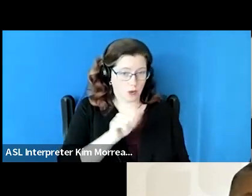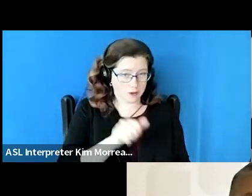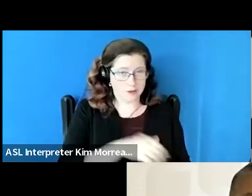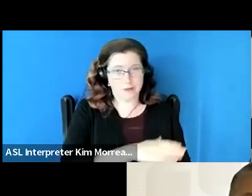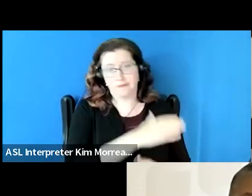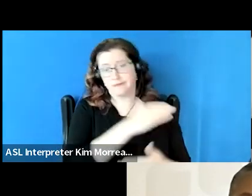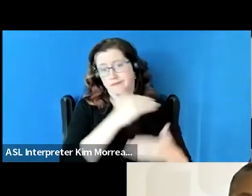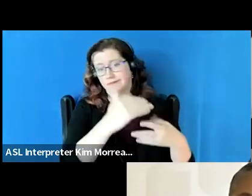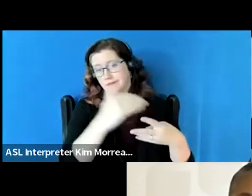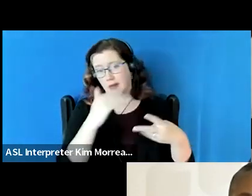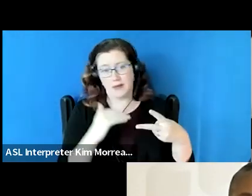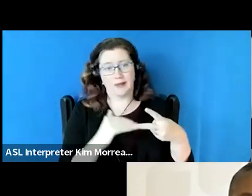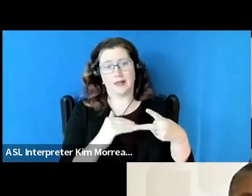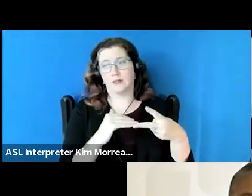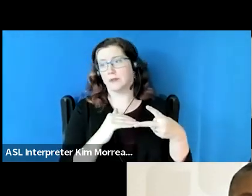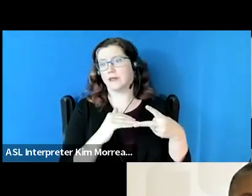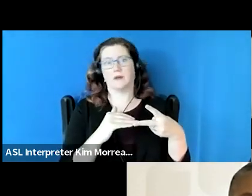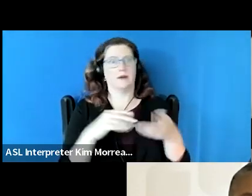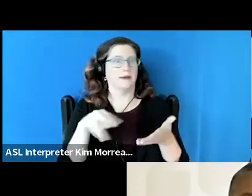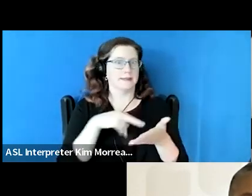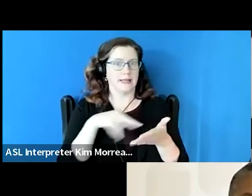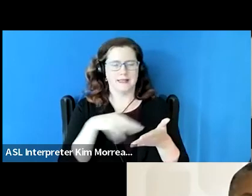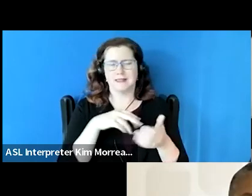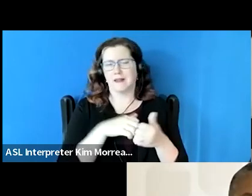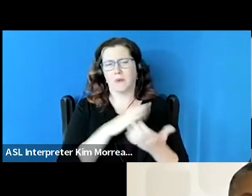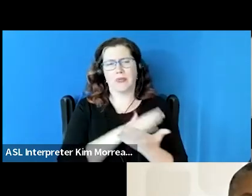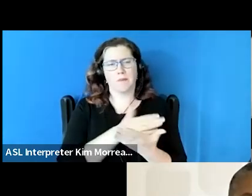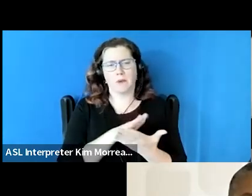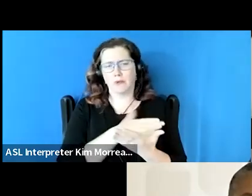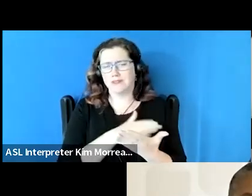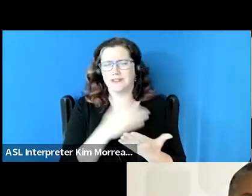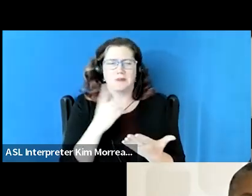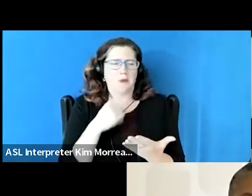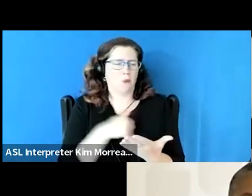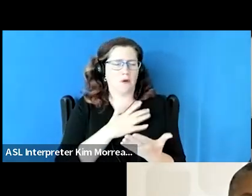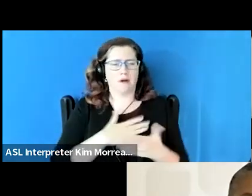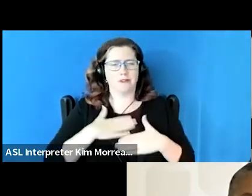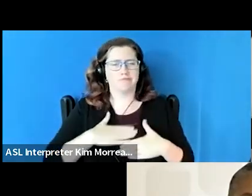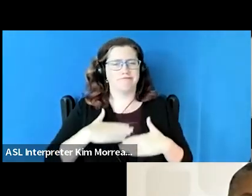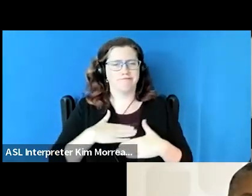The next week might be dancing with like music playing. And we're just all dancing on on screen,